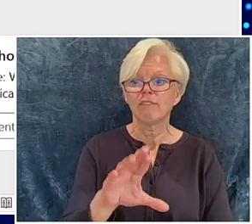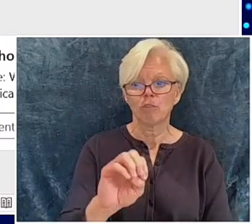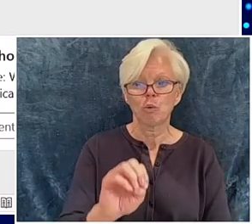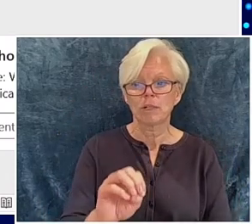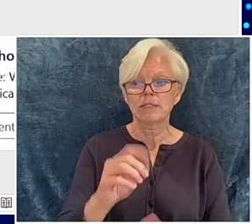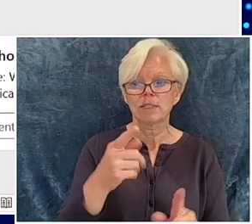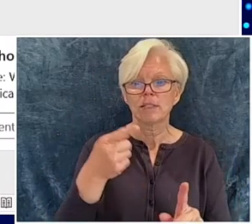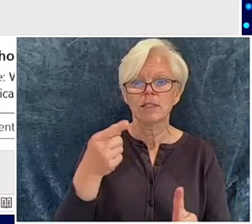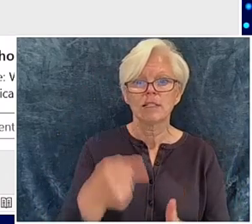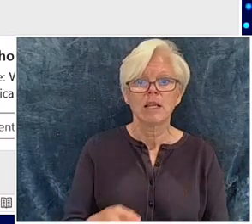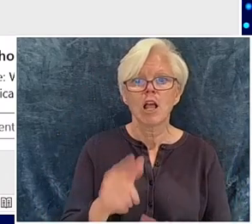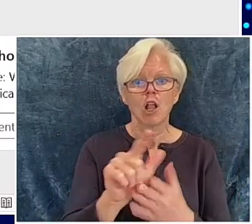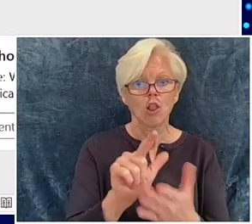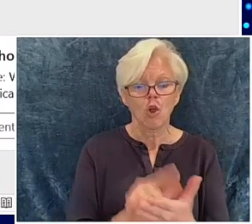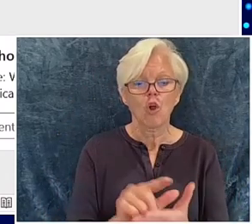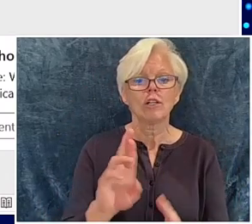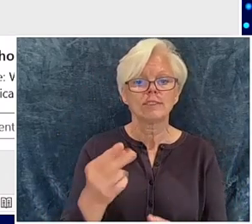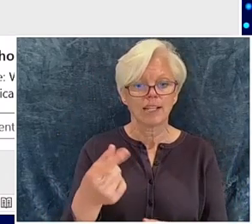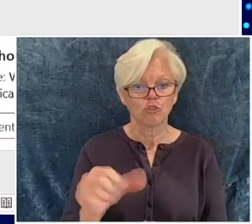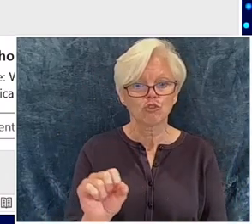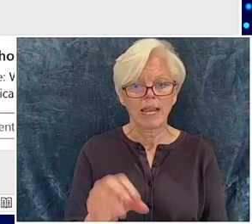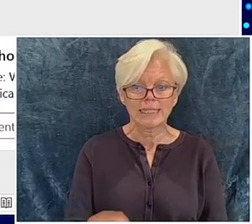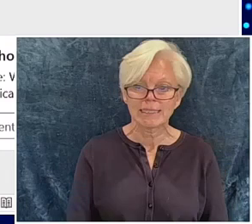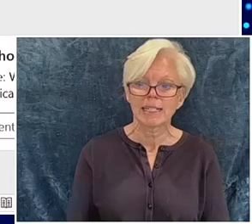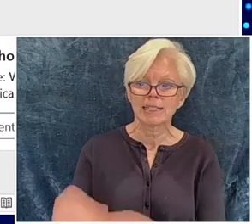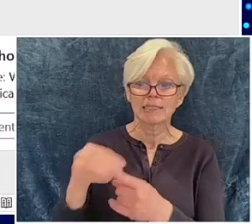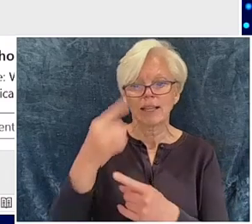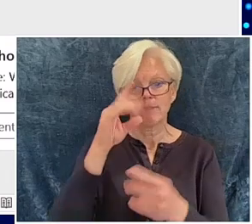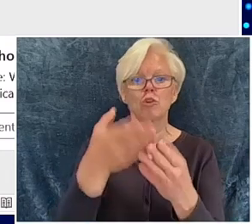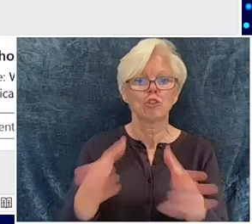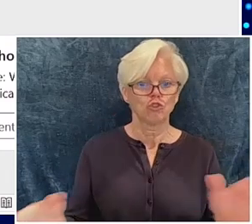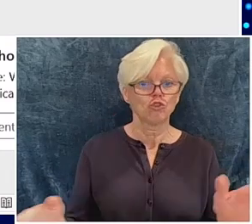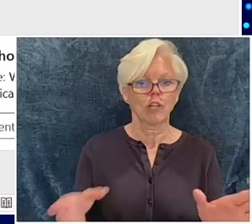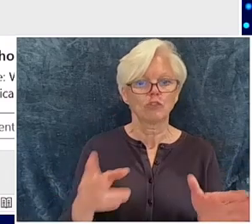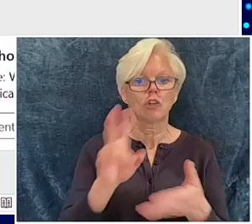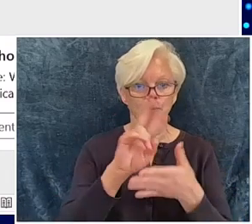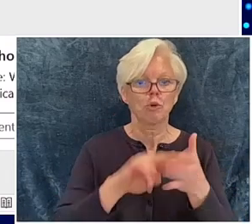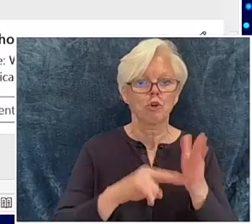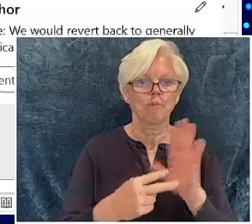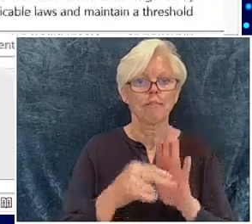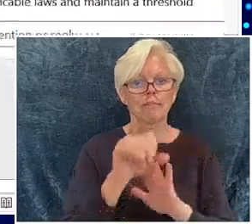and regulations, except for general purpose state laws and regulations.